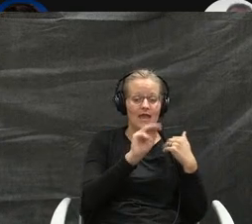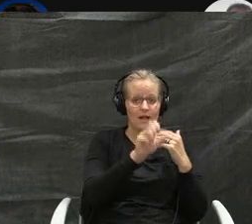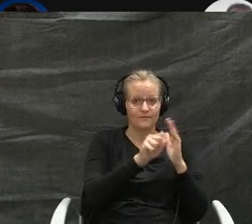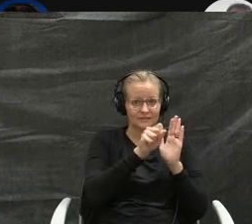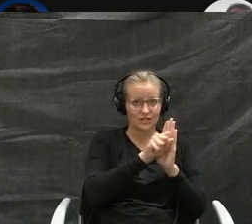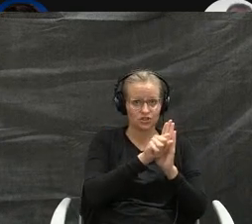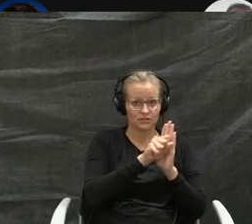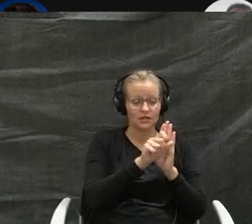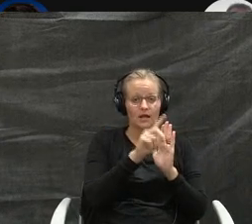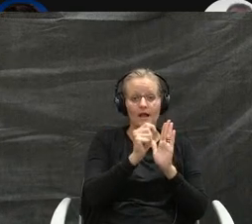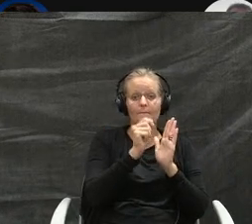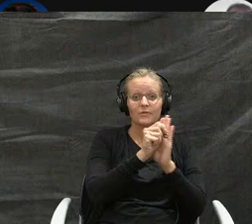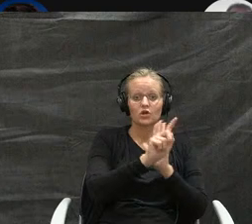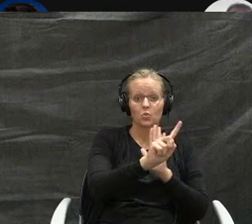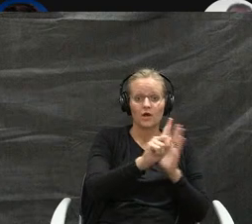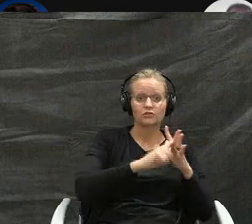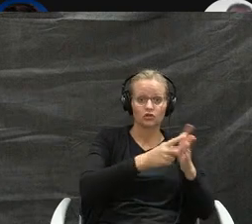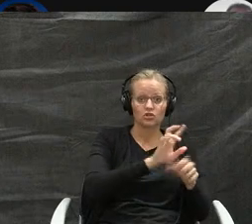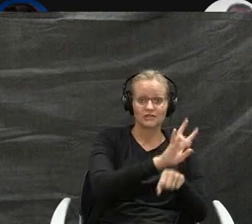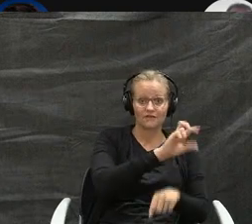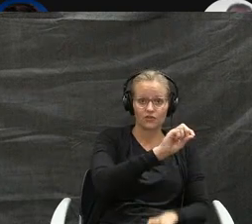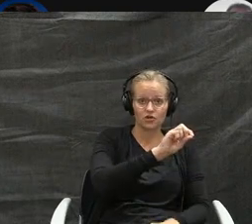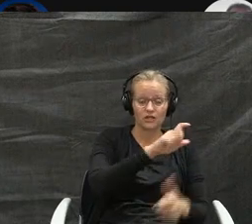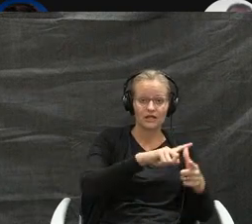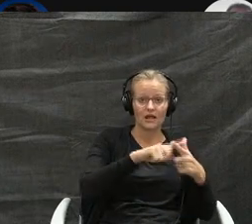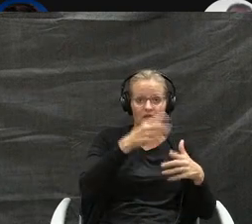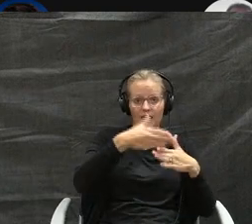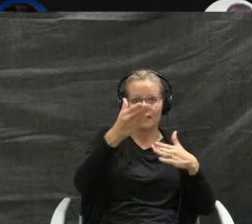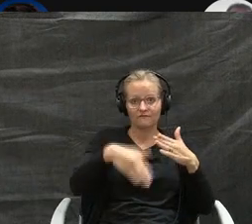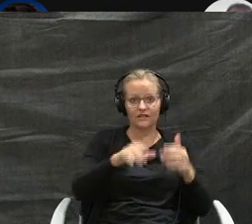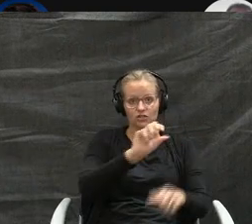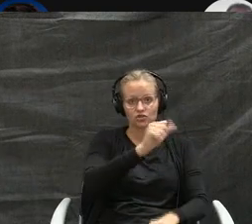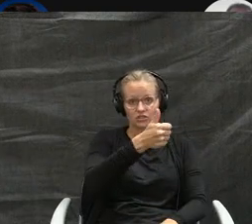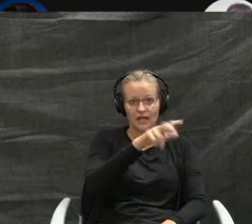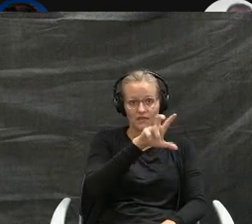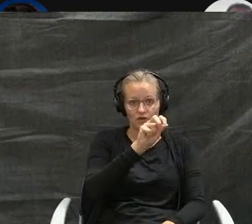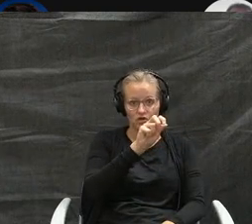and then wrapping up at 10:30, and then if you're in the PM